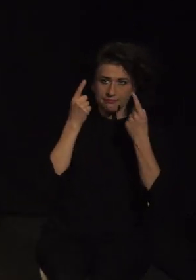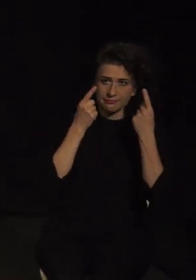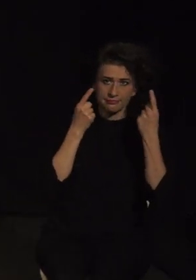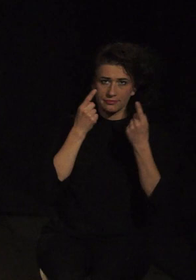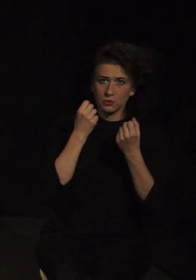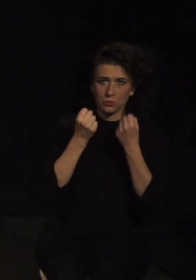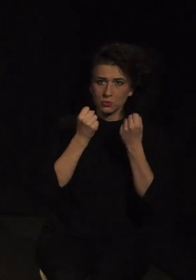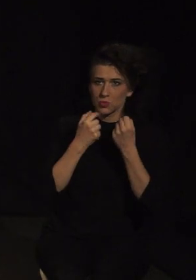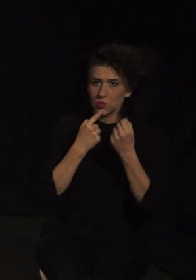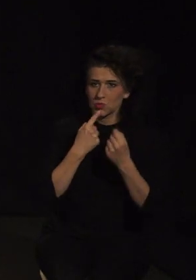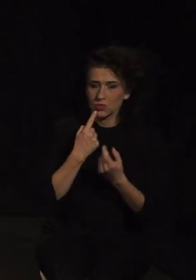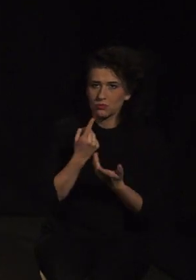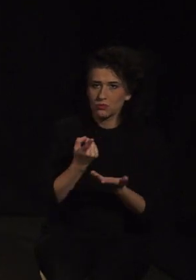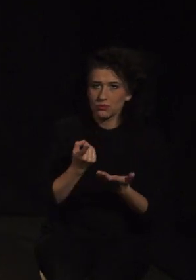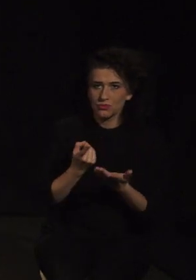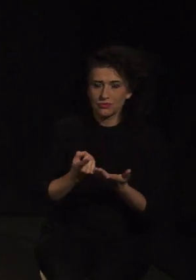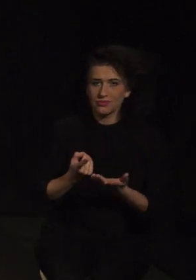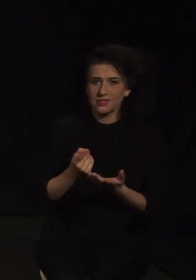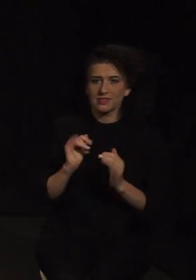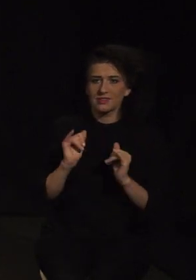It's hard to describe.